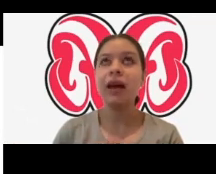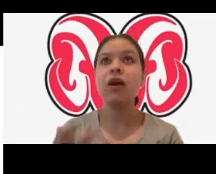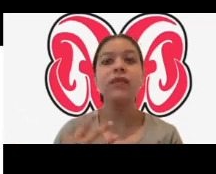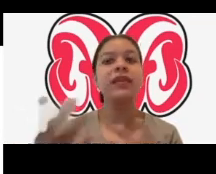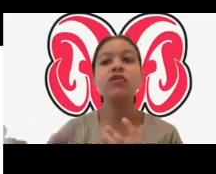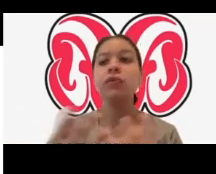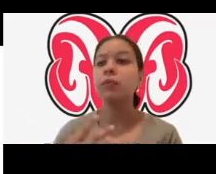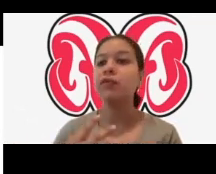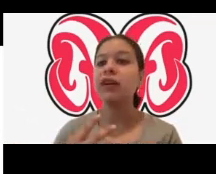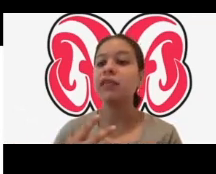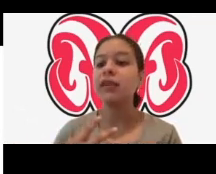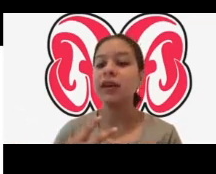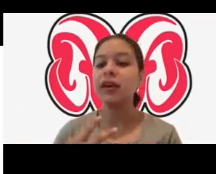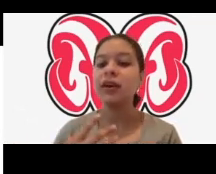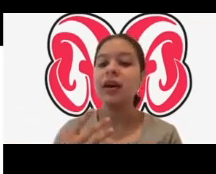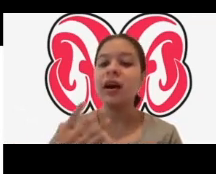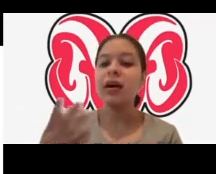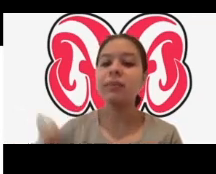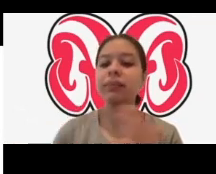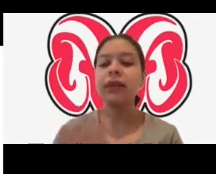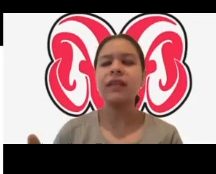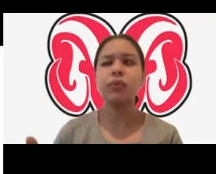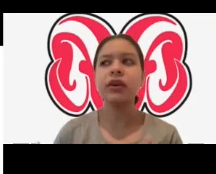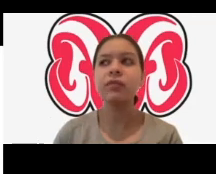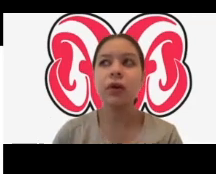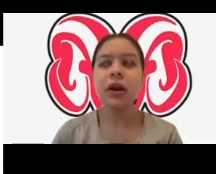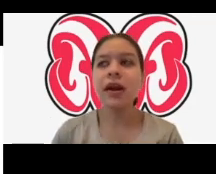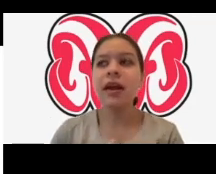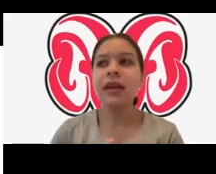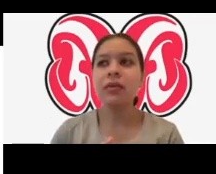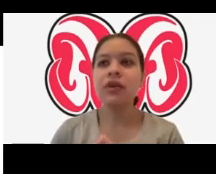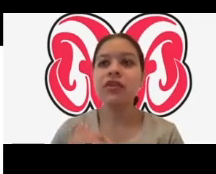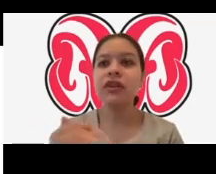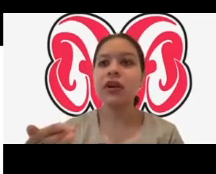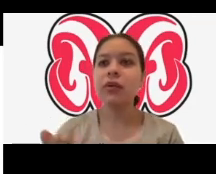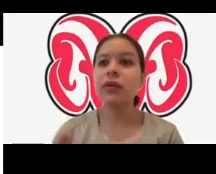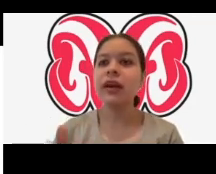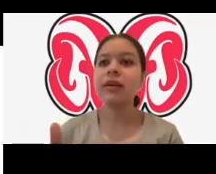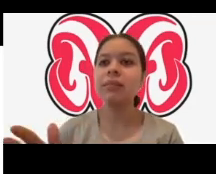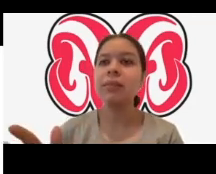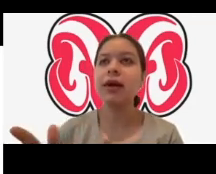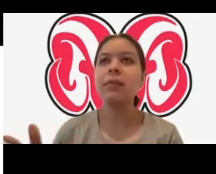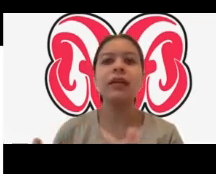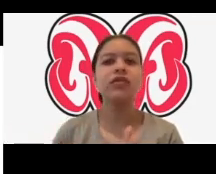have conversations with professors that they're working for in order to create a better balance